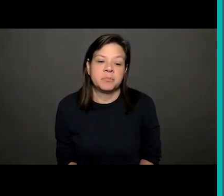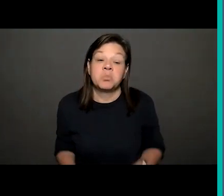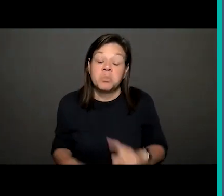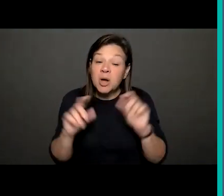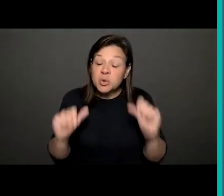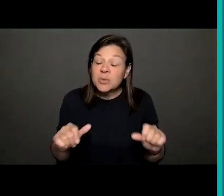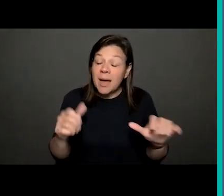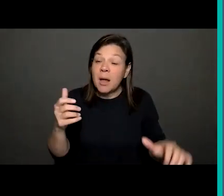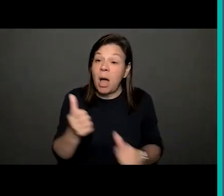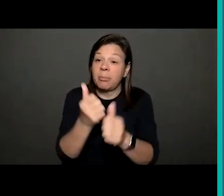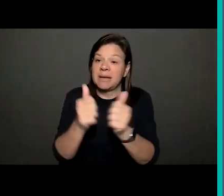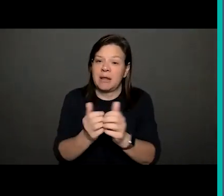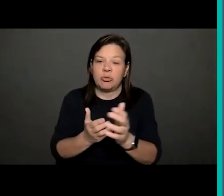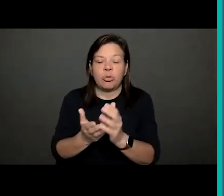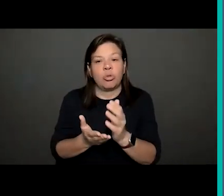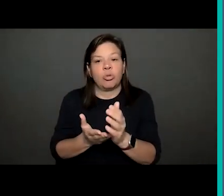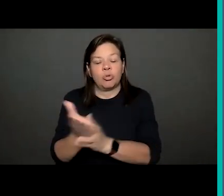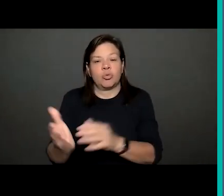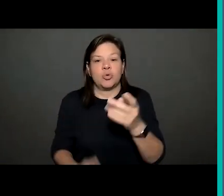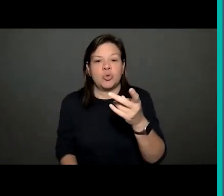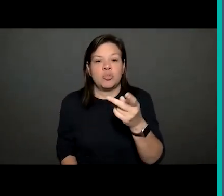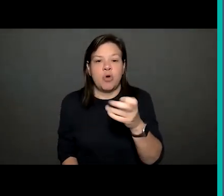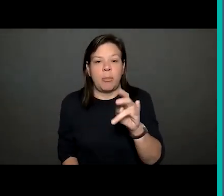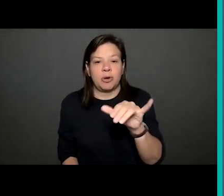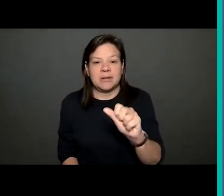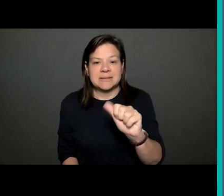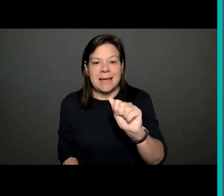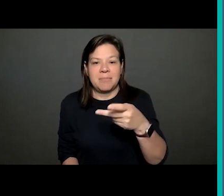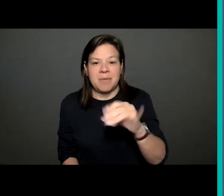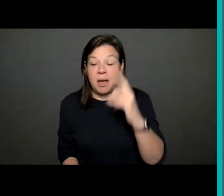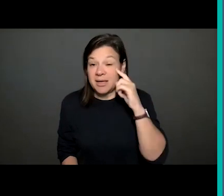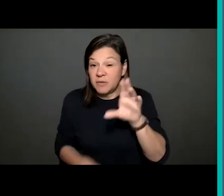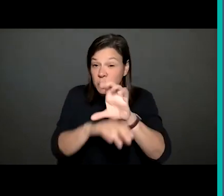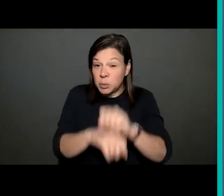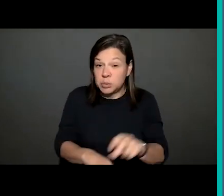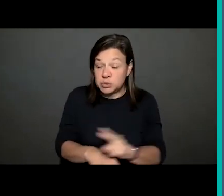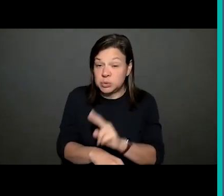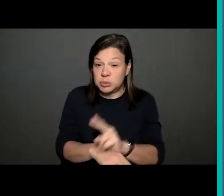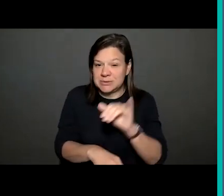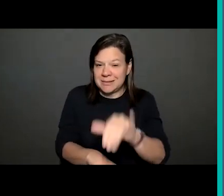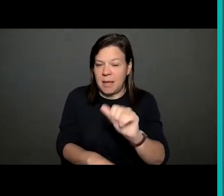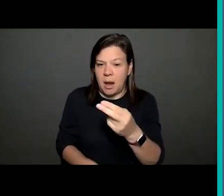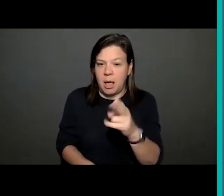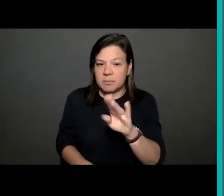IF YOU ARE USED TO WORKING WITH HubSpot. SO MANY THINGS THAT WORK FOR THE STANDARD OBJECTS WORK